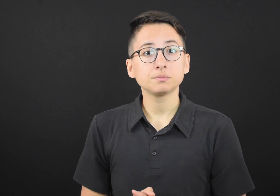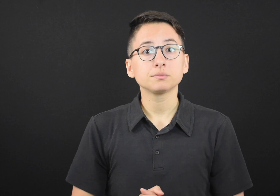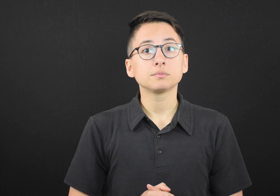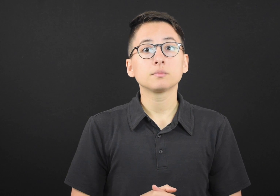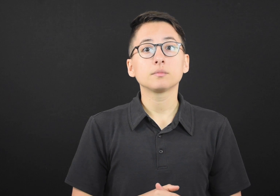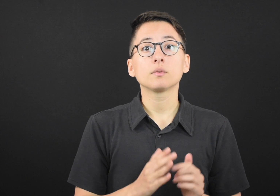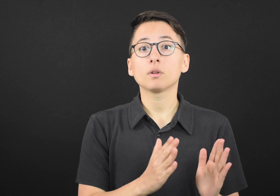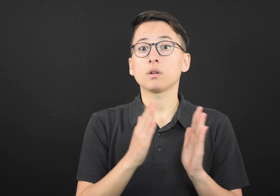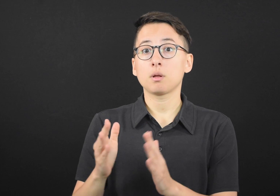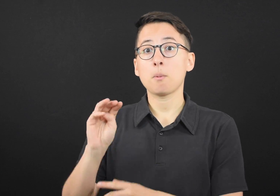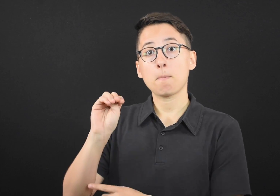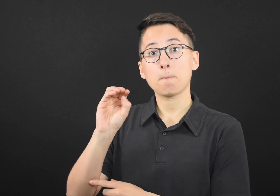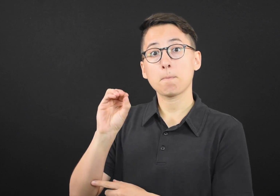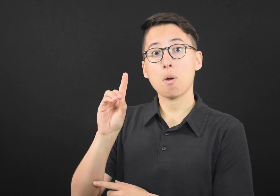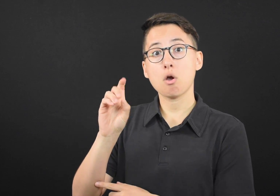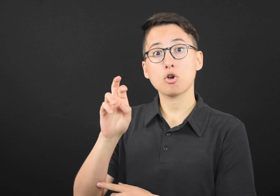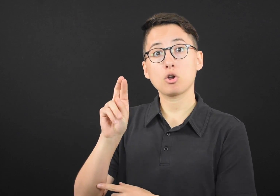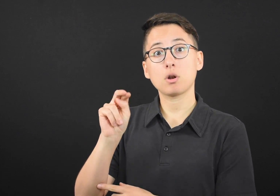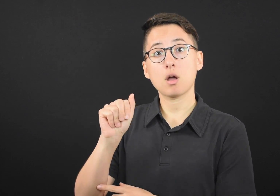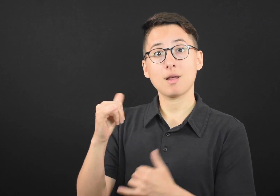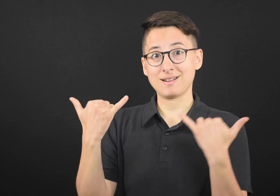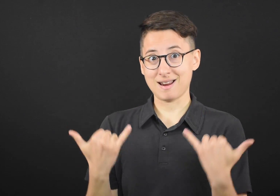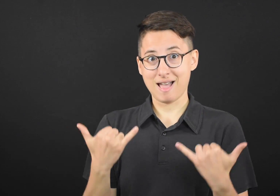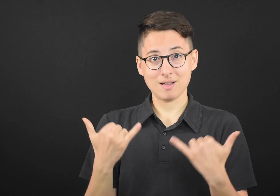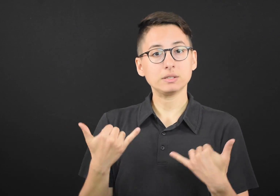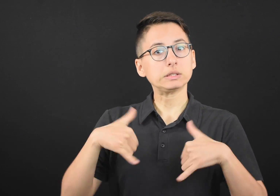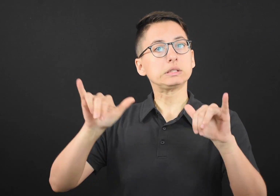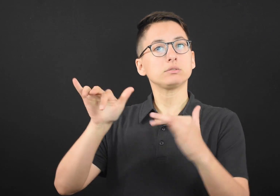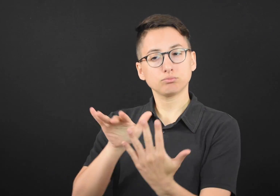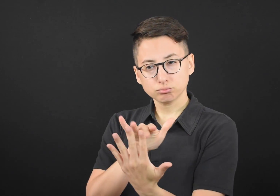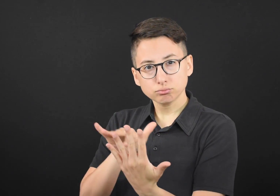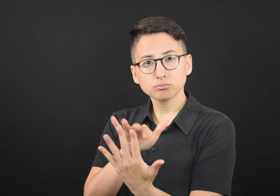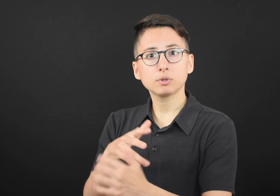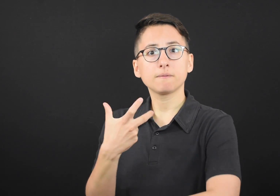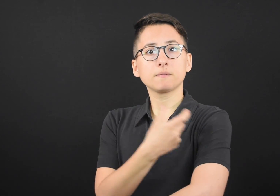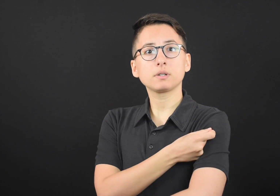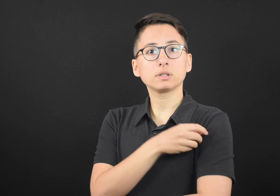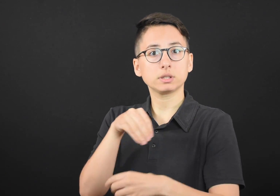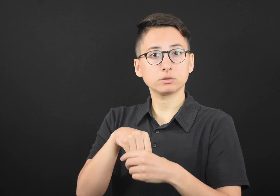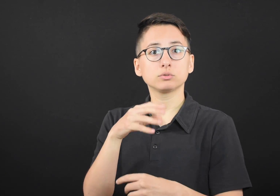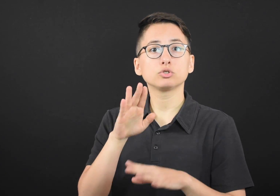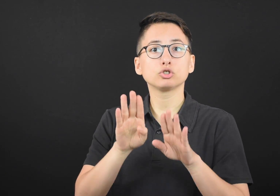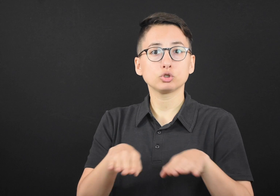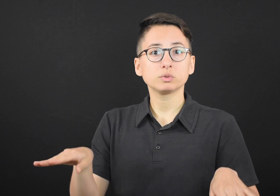Moderna is actively studying the vaccine in children 12 and up and